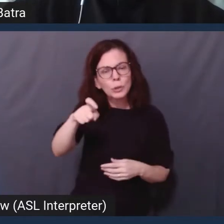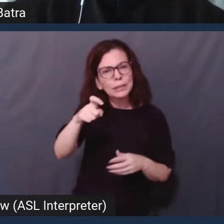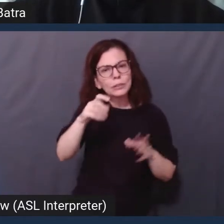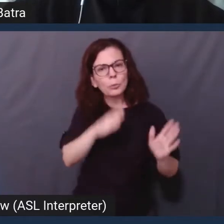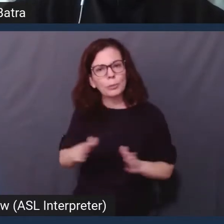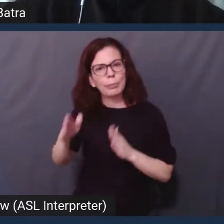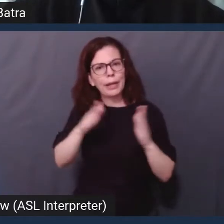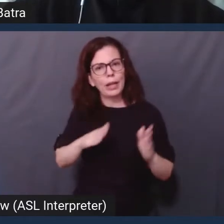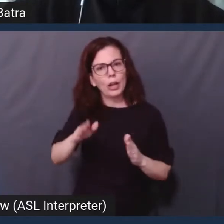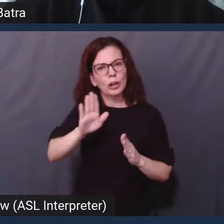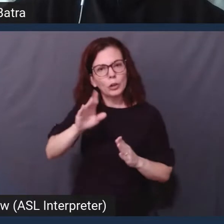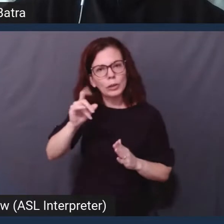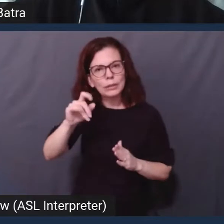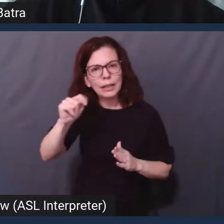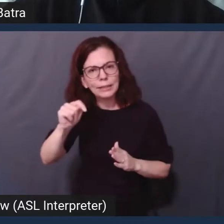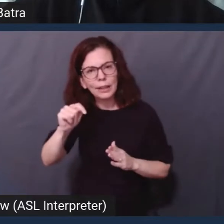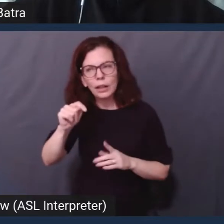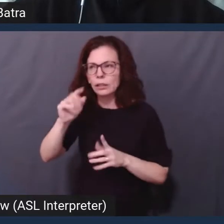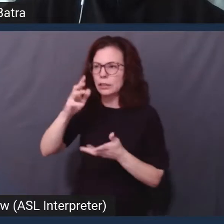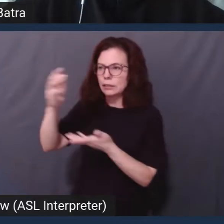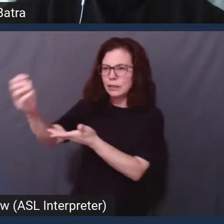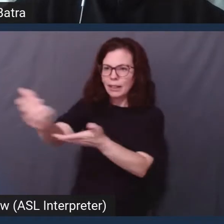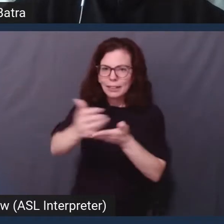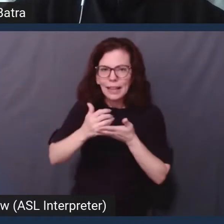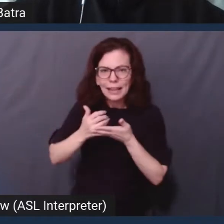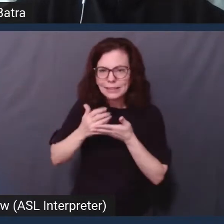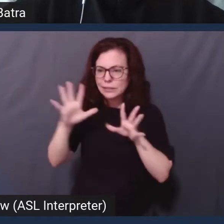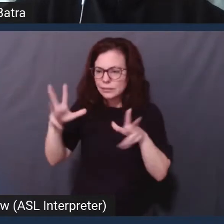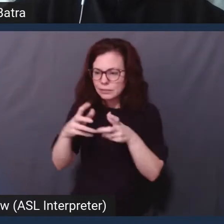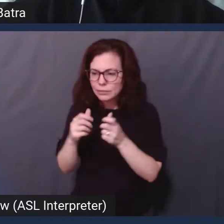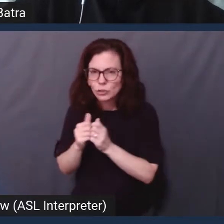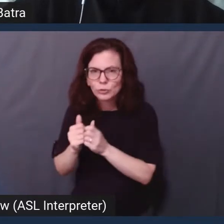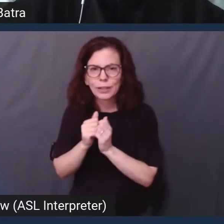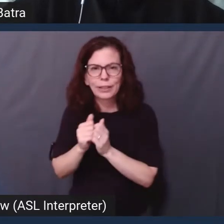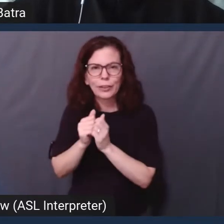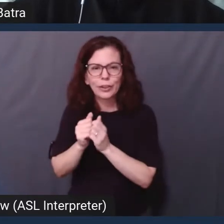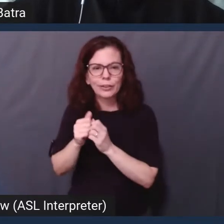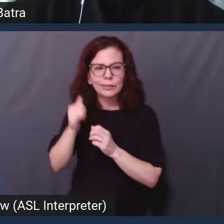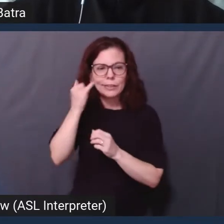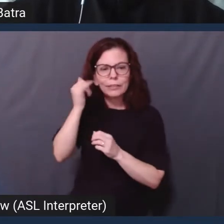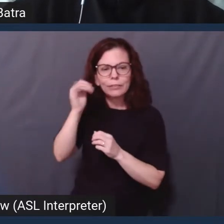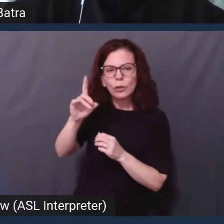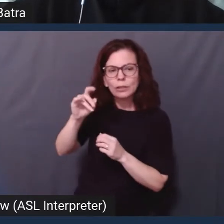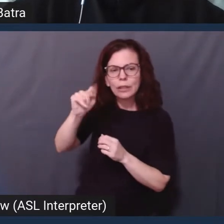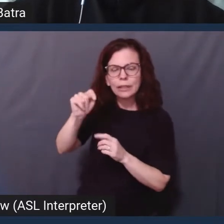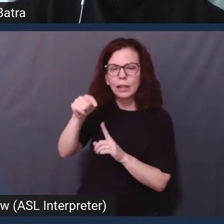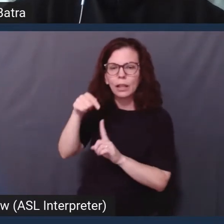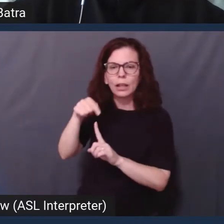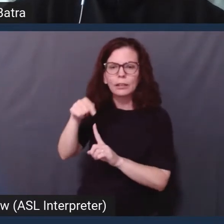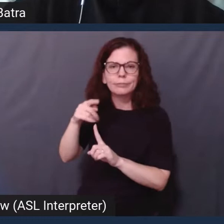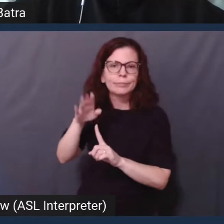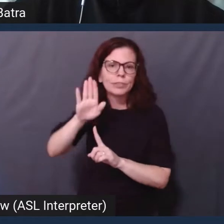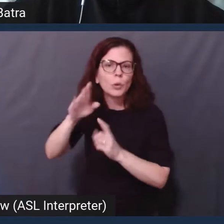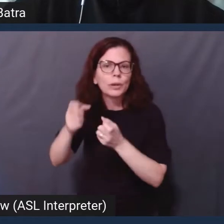You need to join the data from different sources. Let's say we wanna join data from your support and your sales